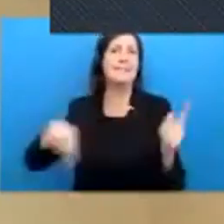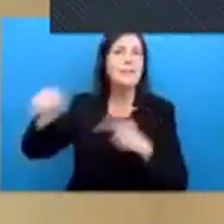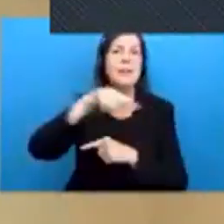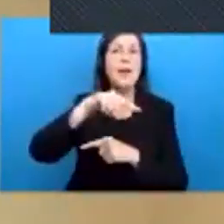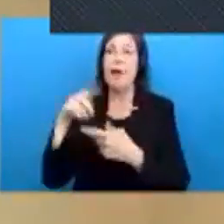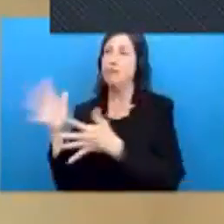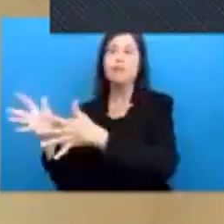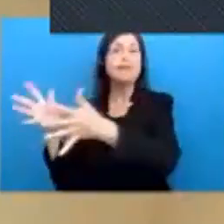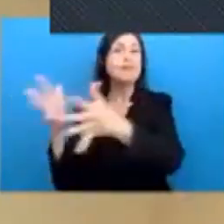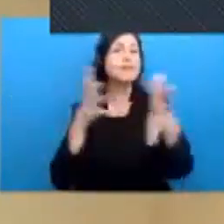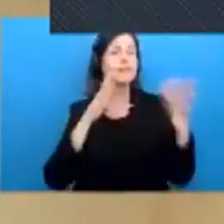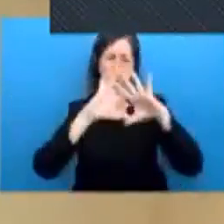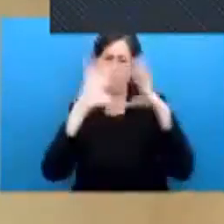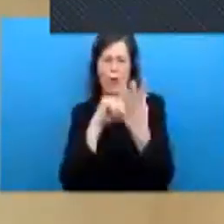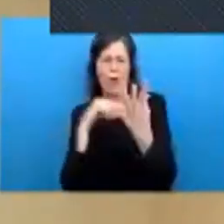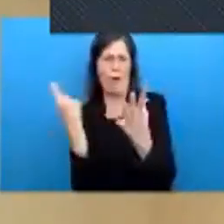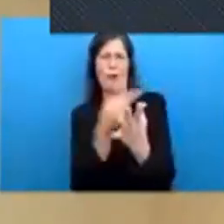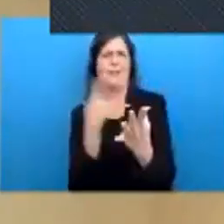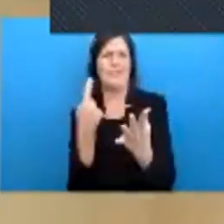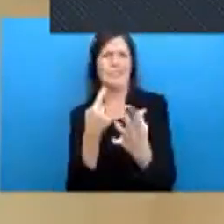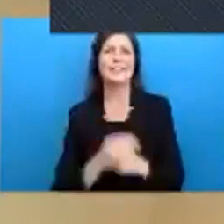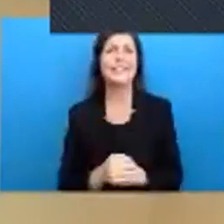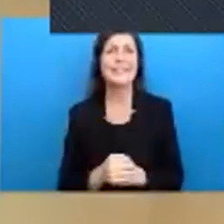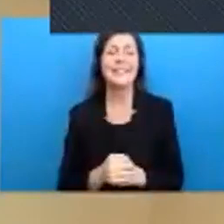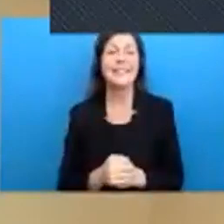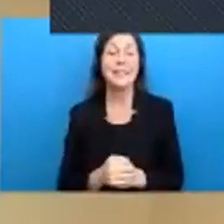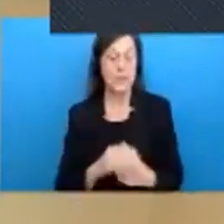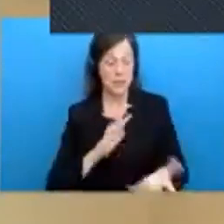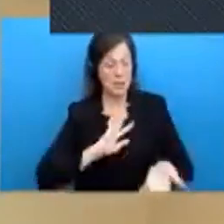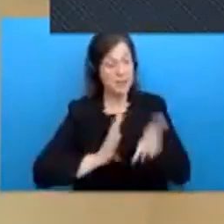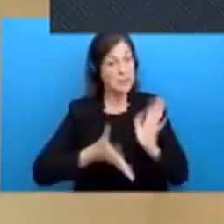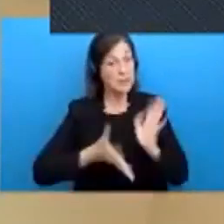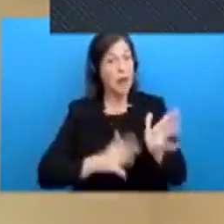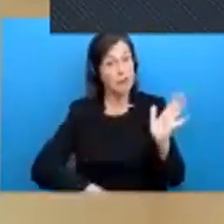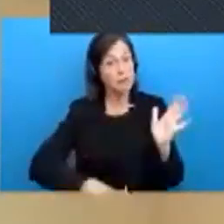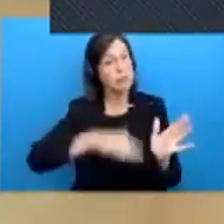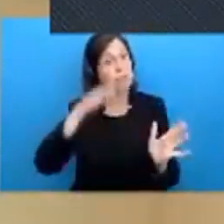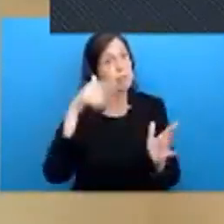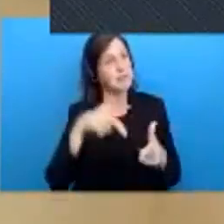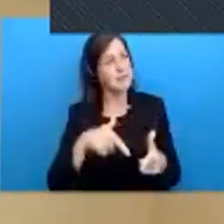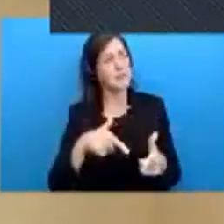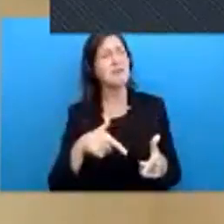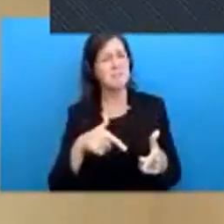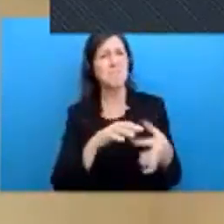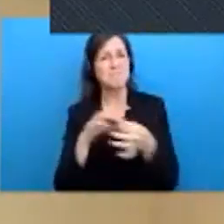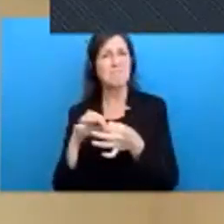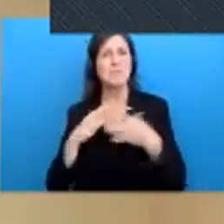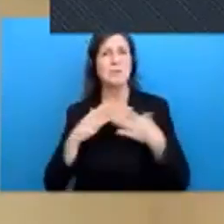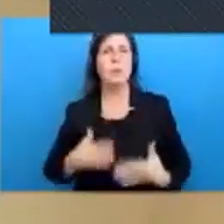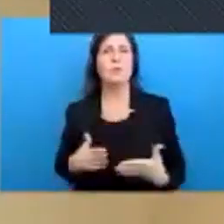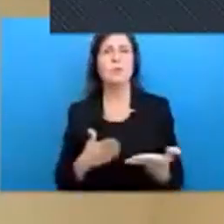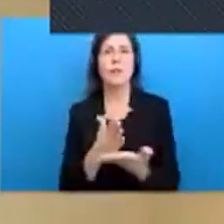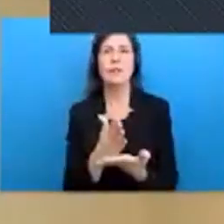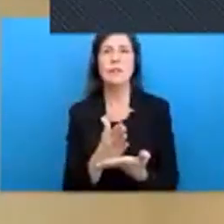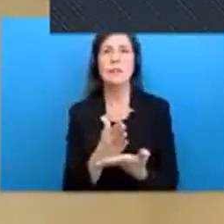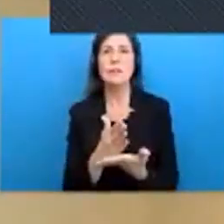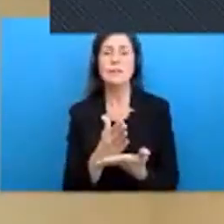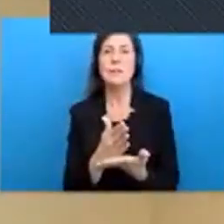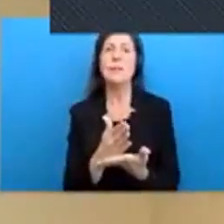language in order to raise awareness of the import sign language in the full